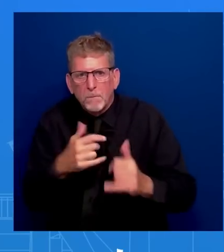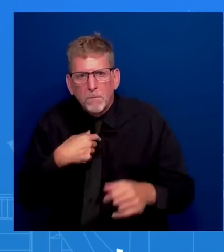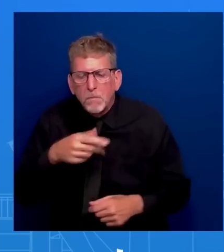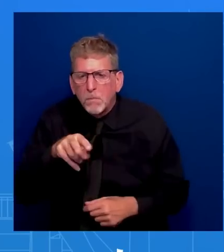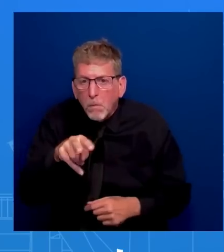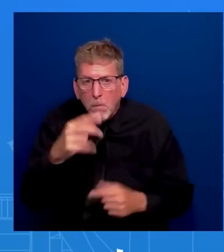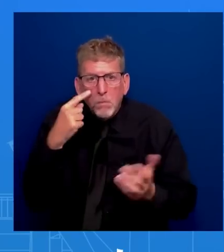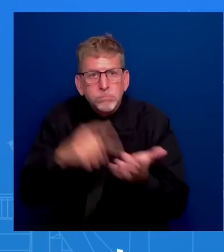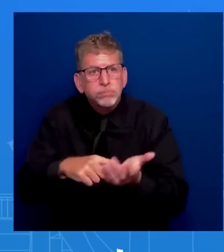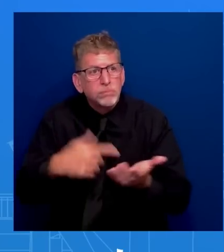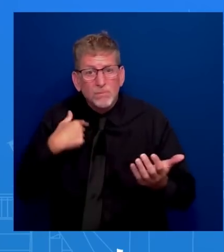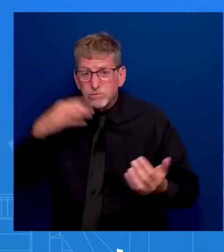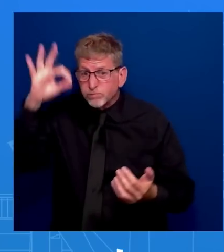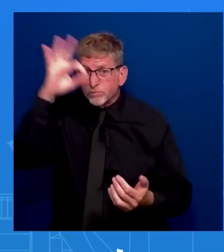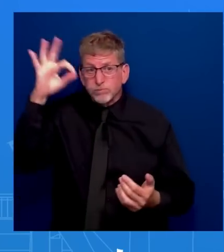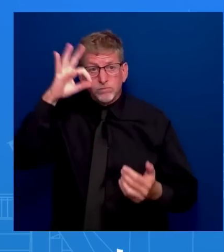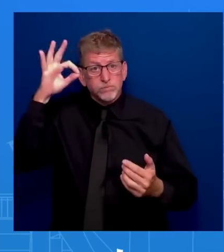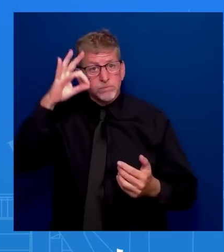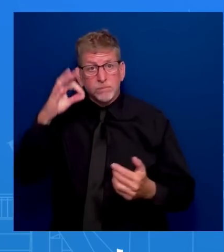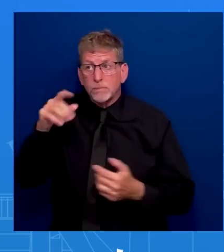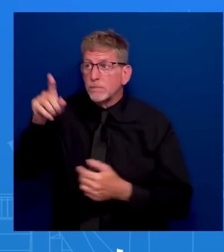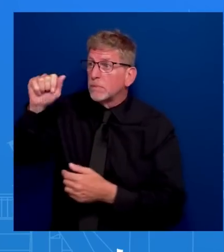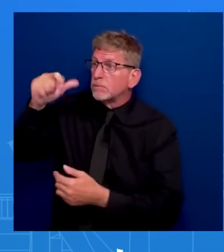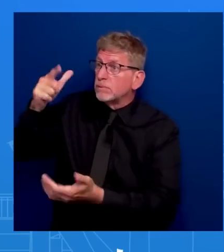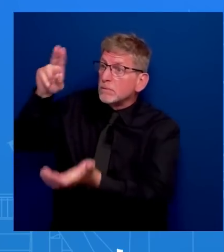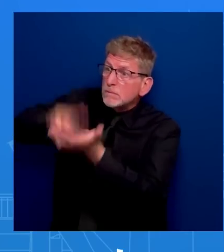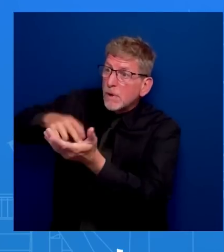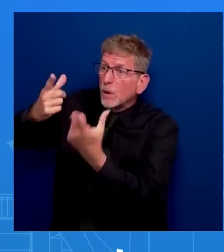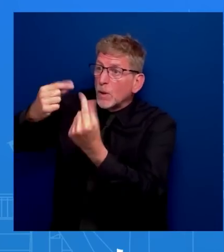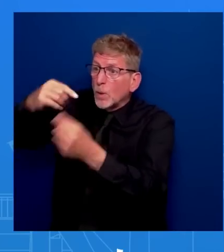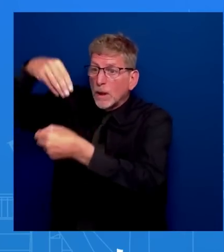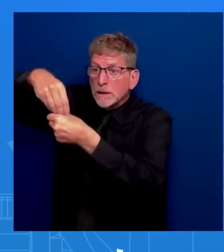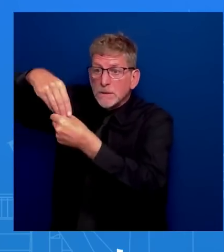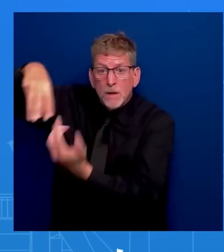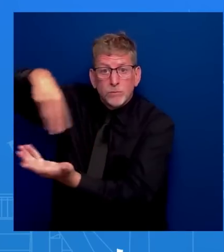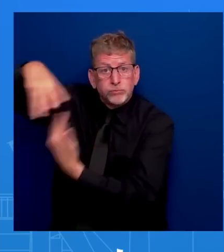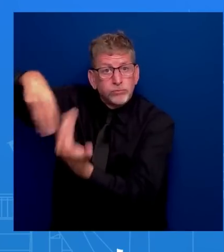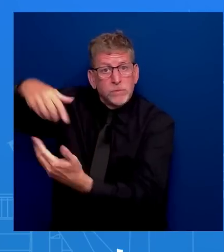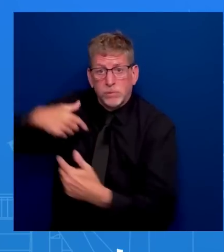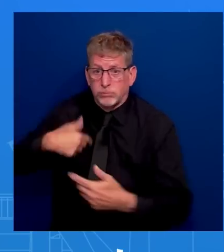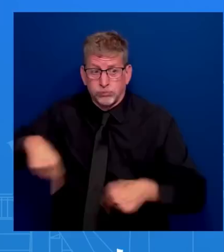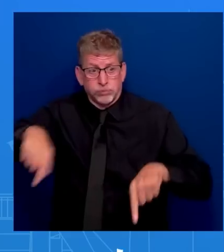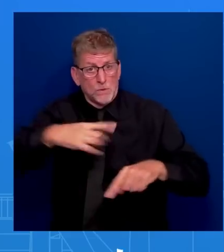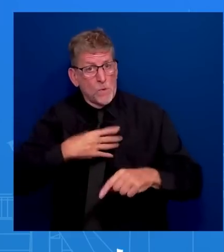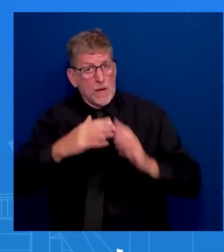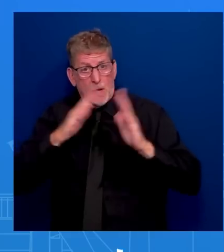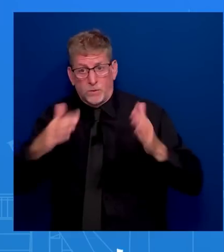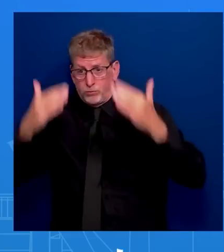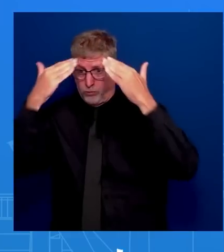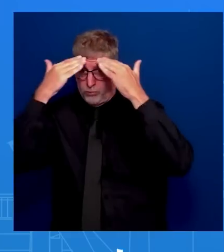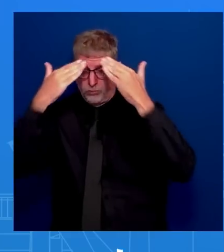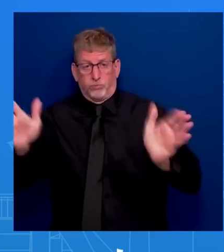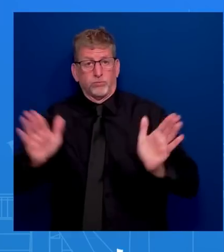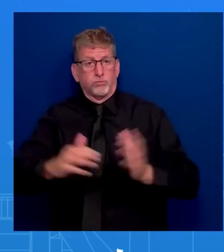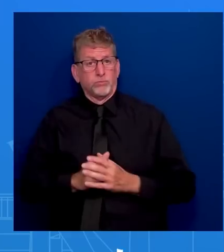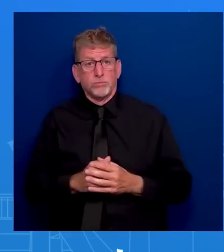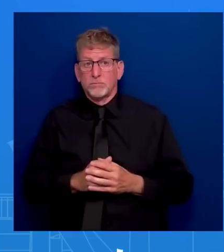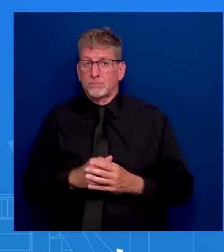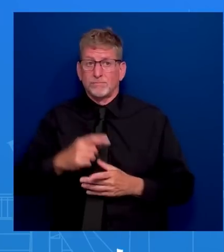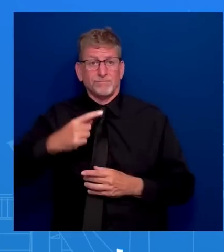So we -- like I said, we didn't lear- -- we did not know about this, and we have not been briefed on this. We learned about this just like the public --